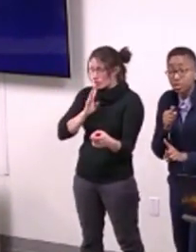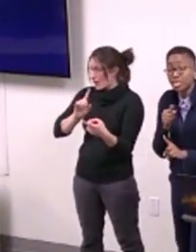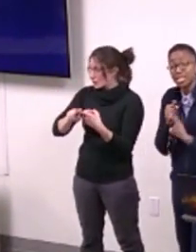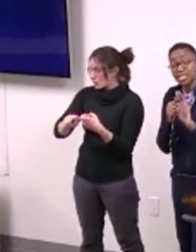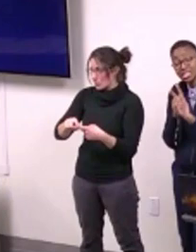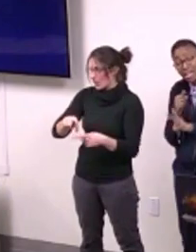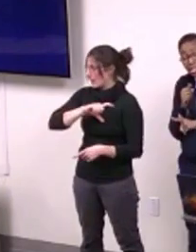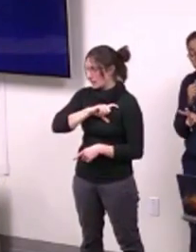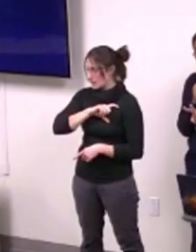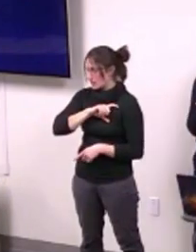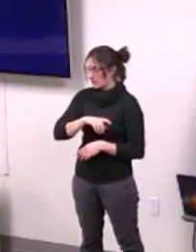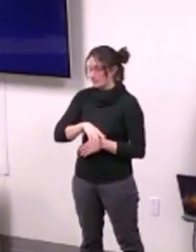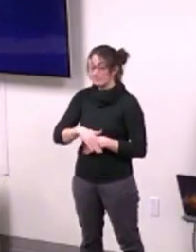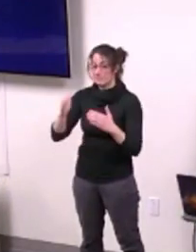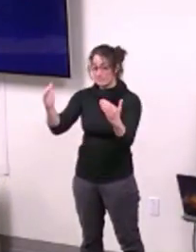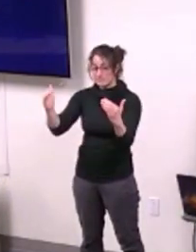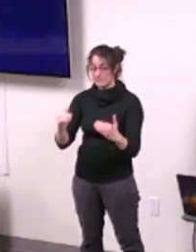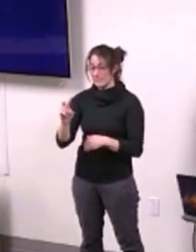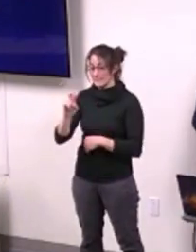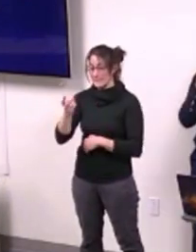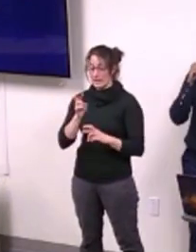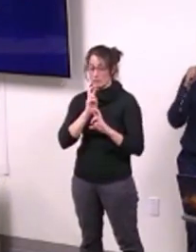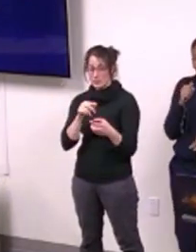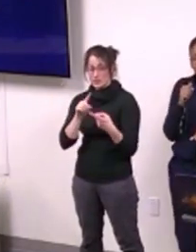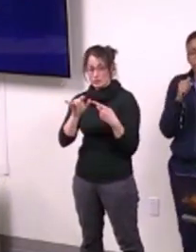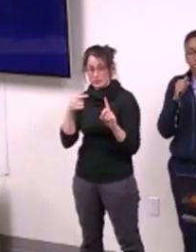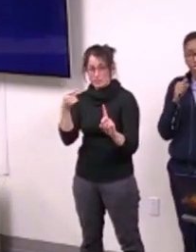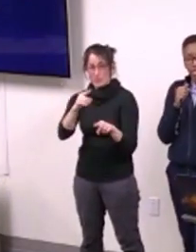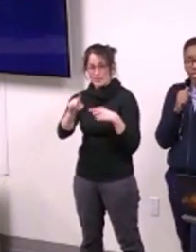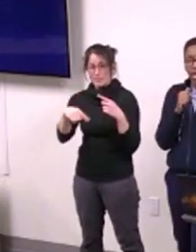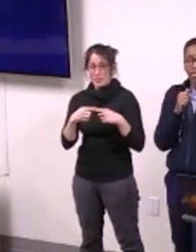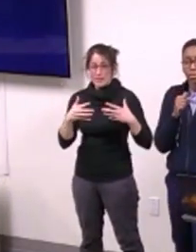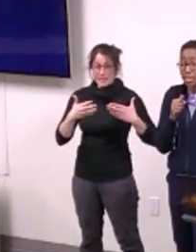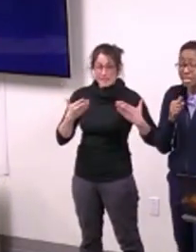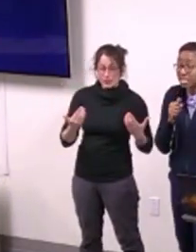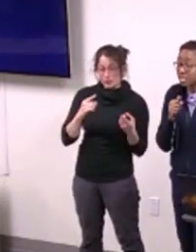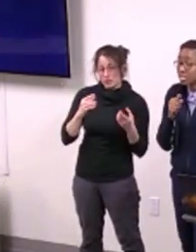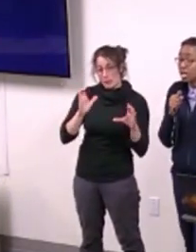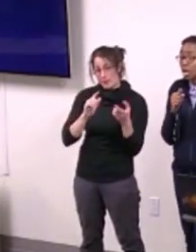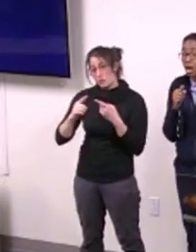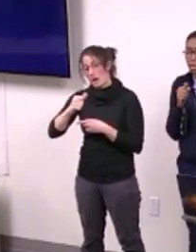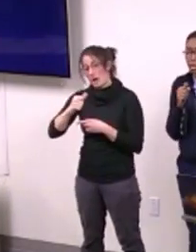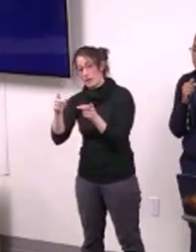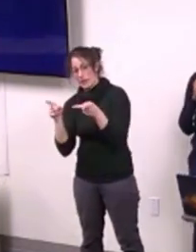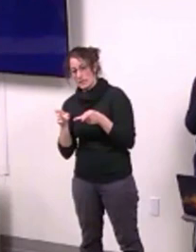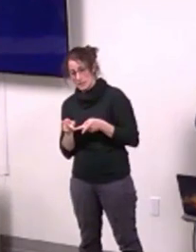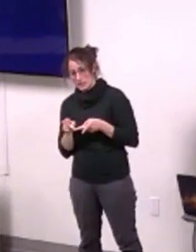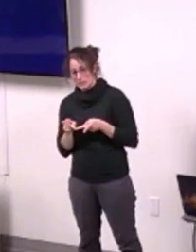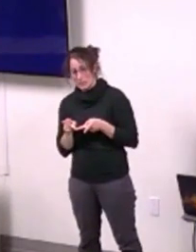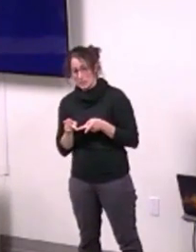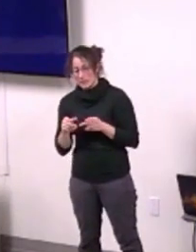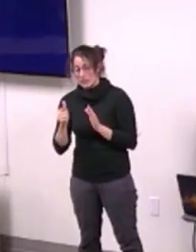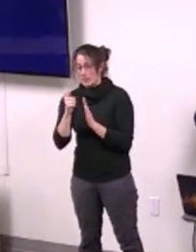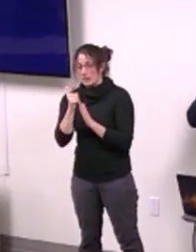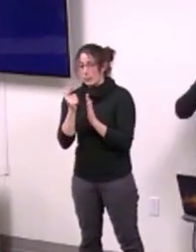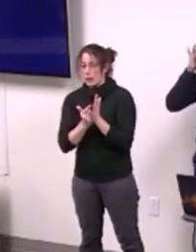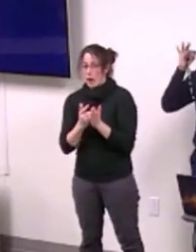The second is responding to your point about being here versus in other places. Law enforcement everywhere. It's a system.